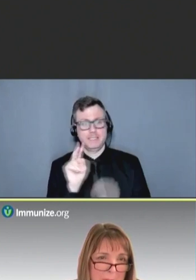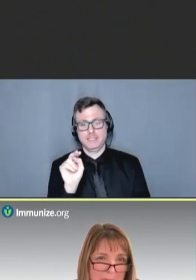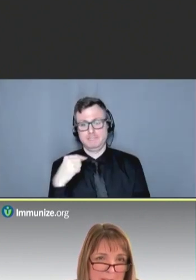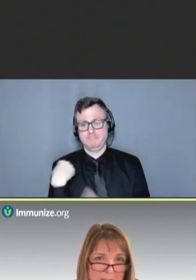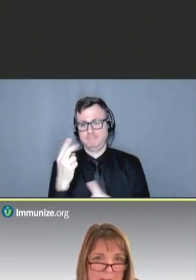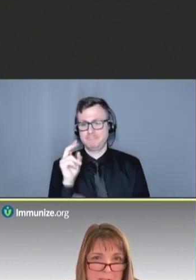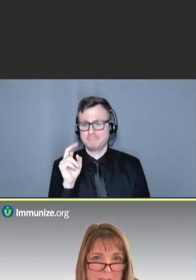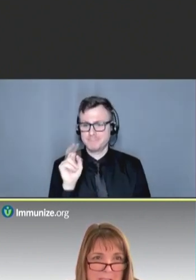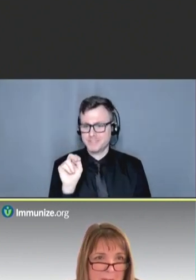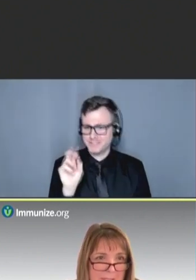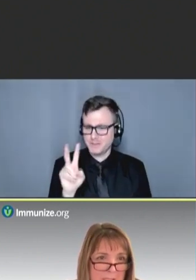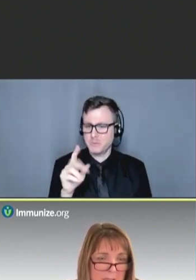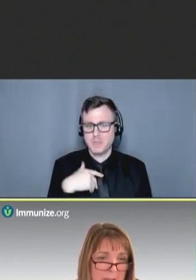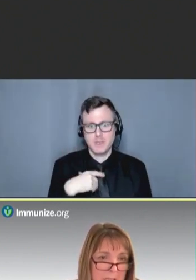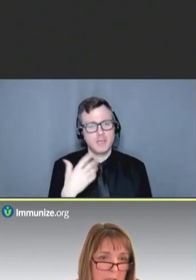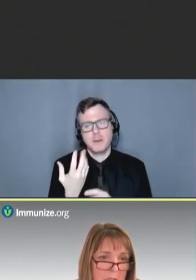of years due to the pandemic.